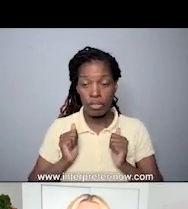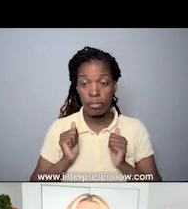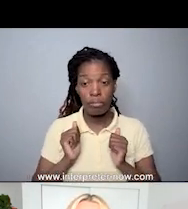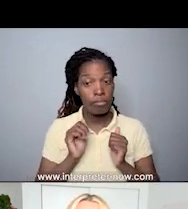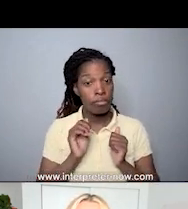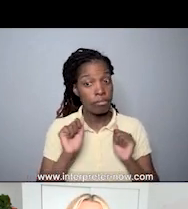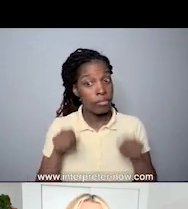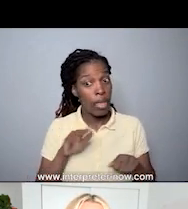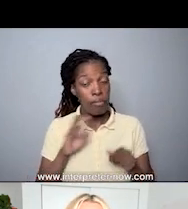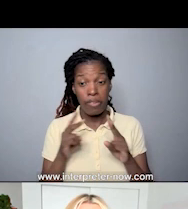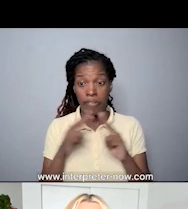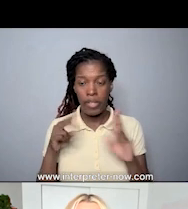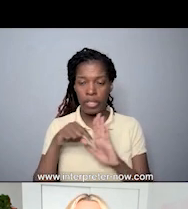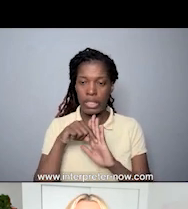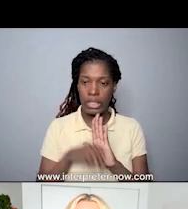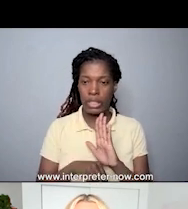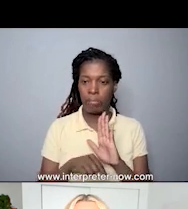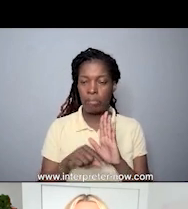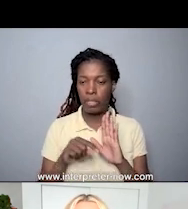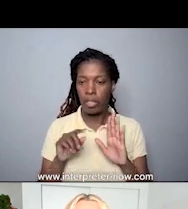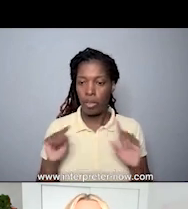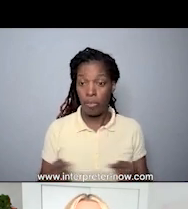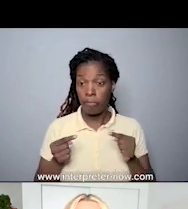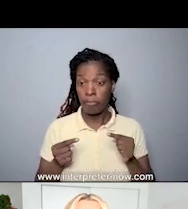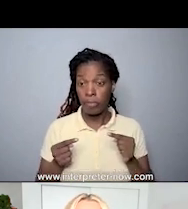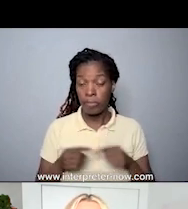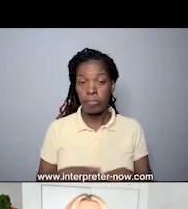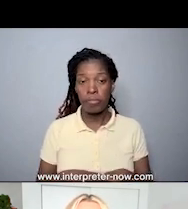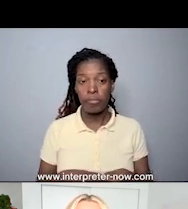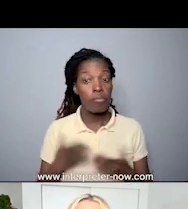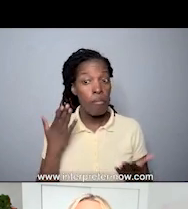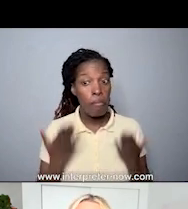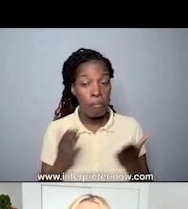a microaggression and can be very deeply marginalizing.